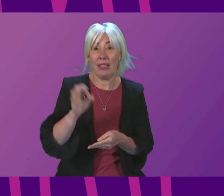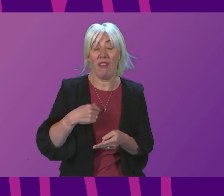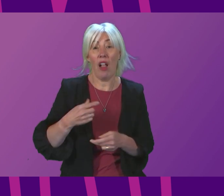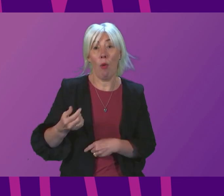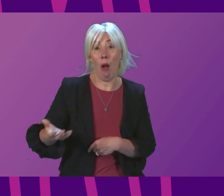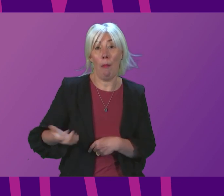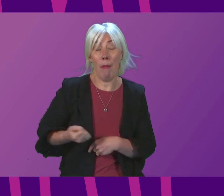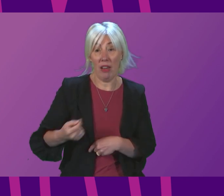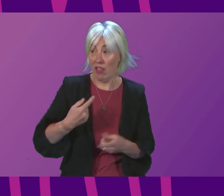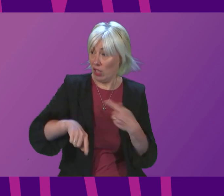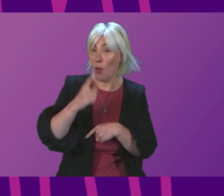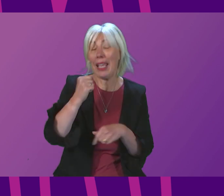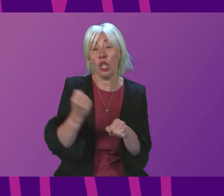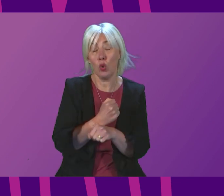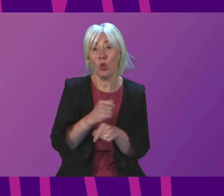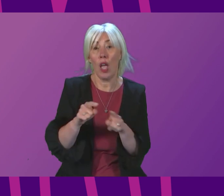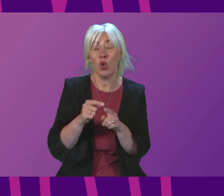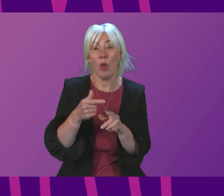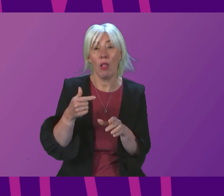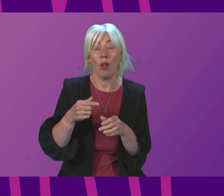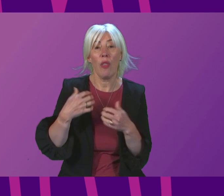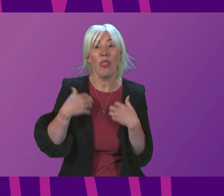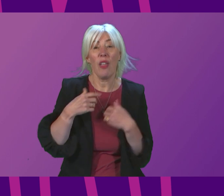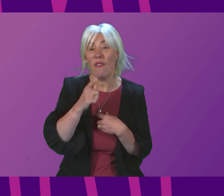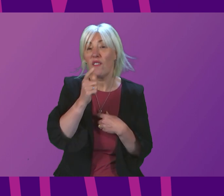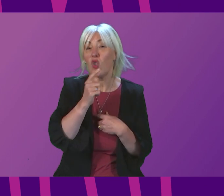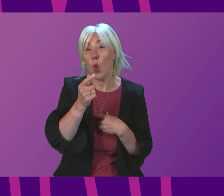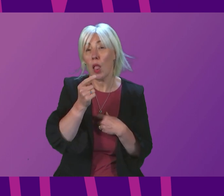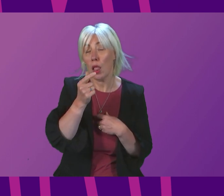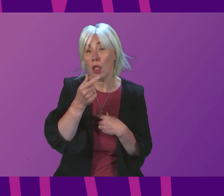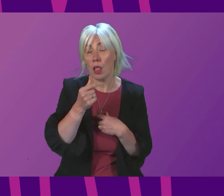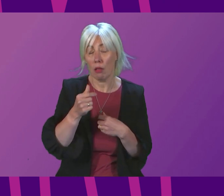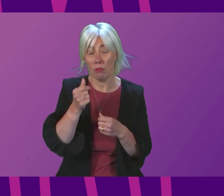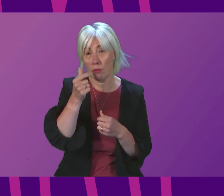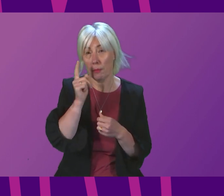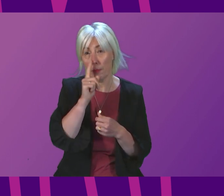our fuel insecurity fund.